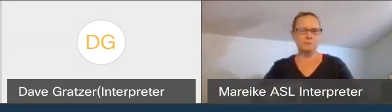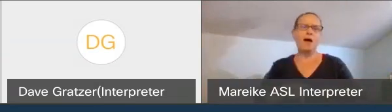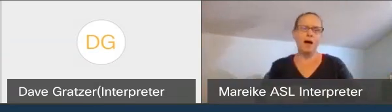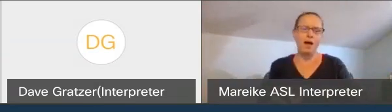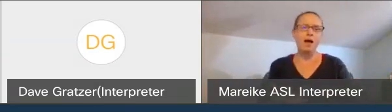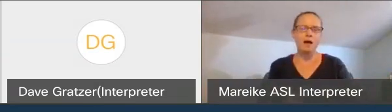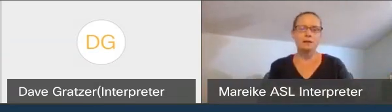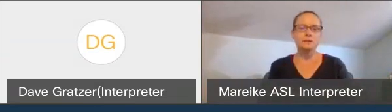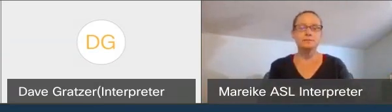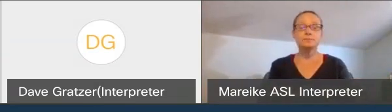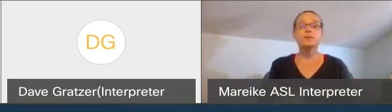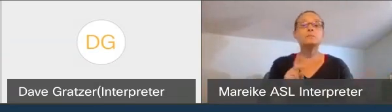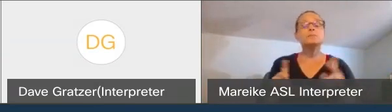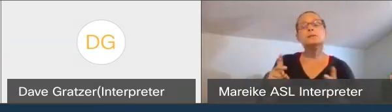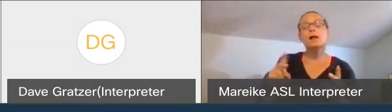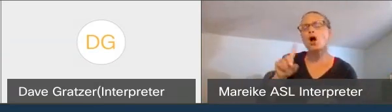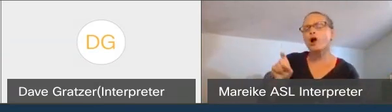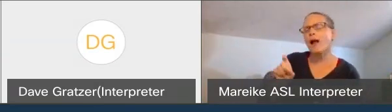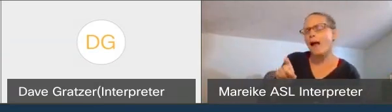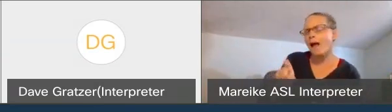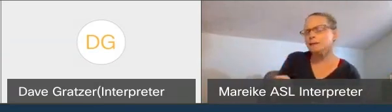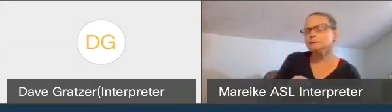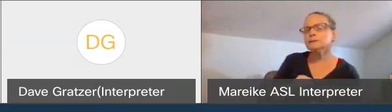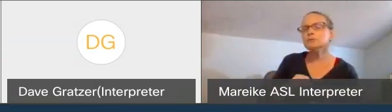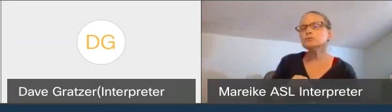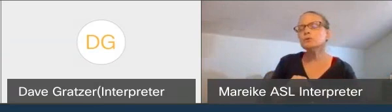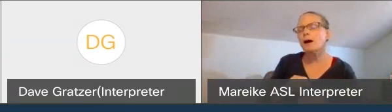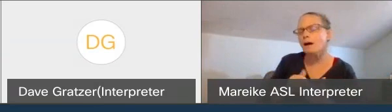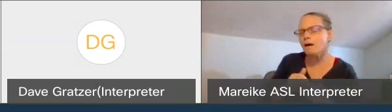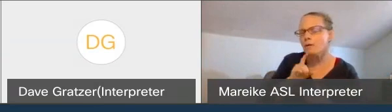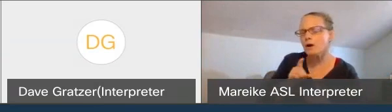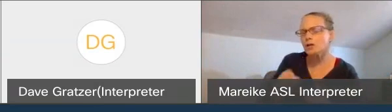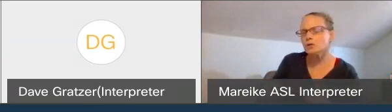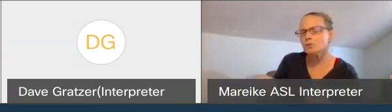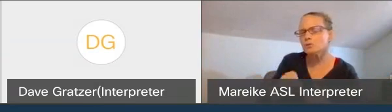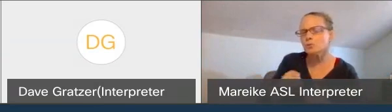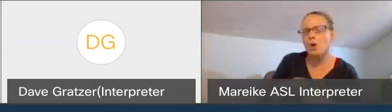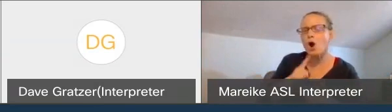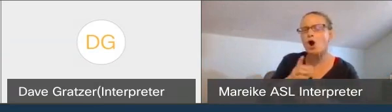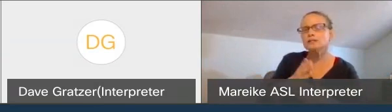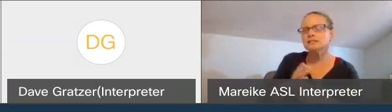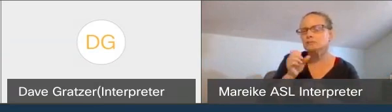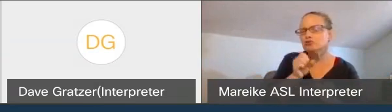So folks would like to know just how are you-- what--what are some strategies for making